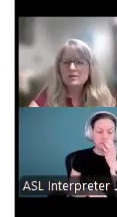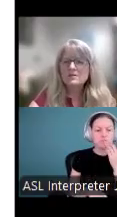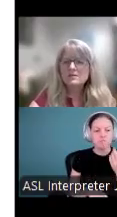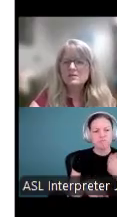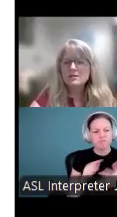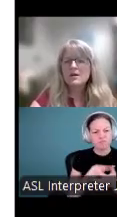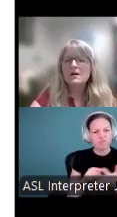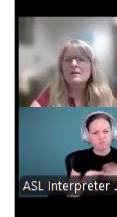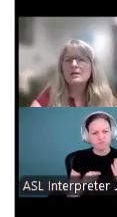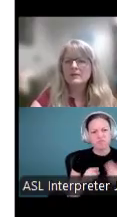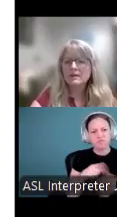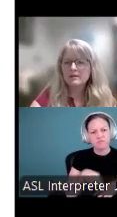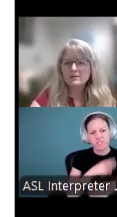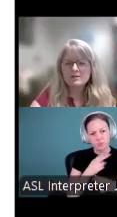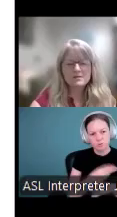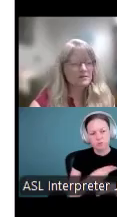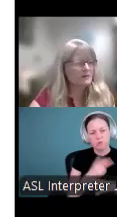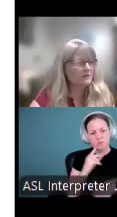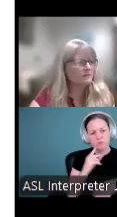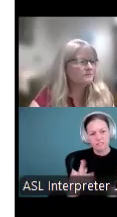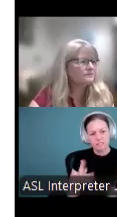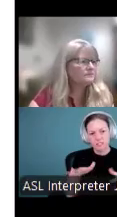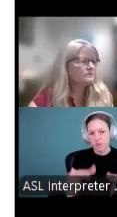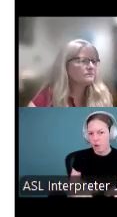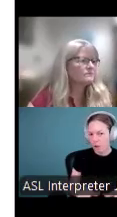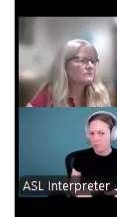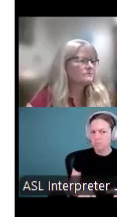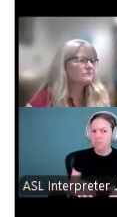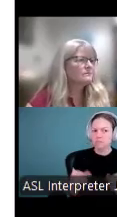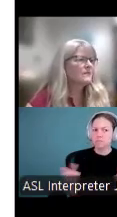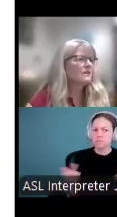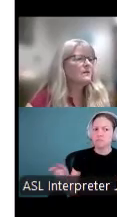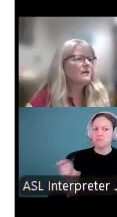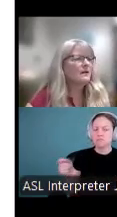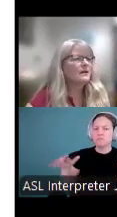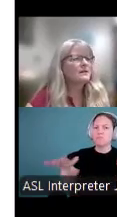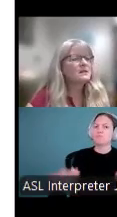they're using to calm and regulate their system. A